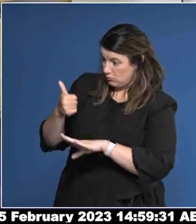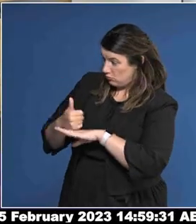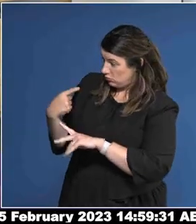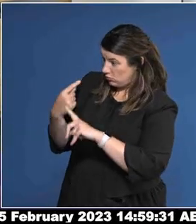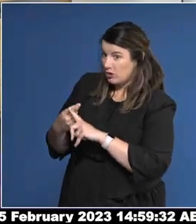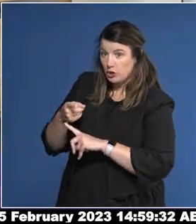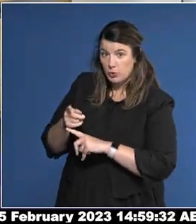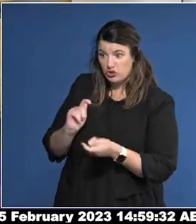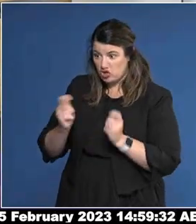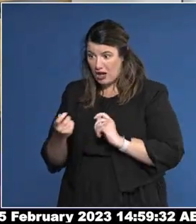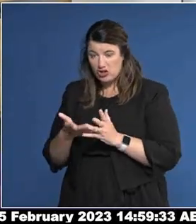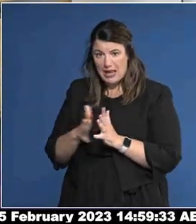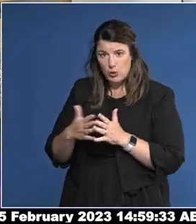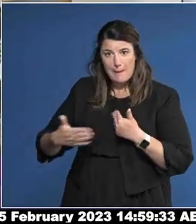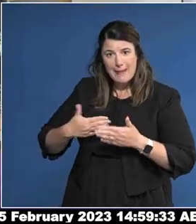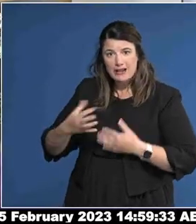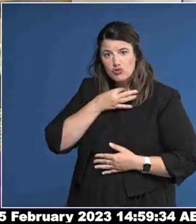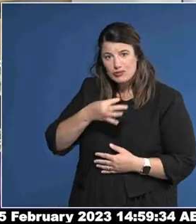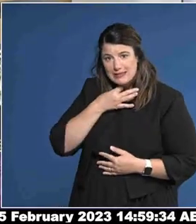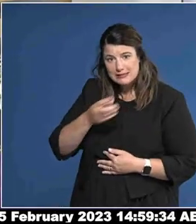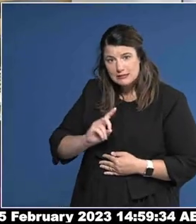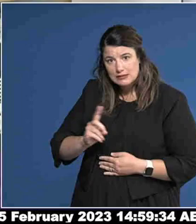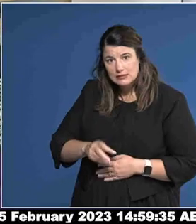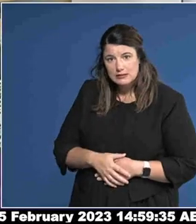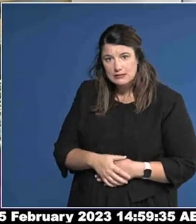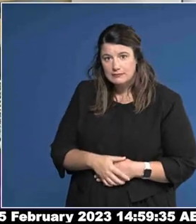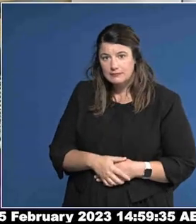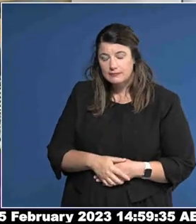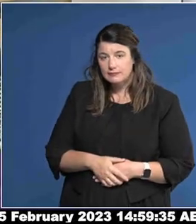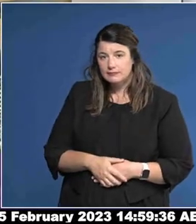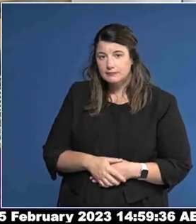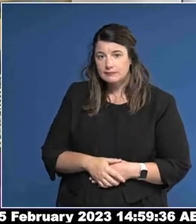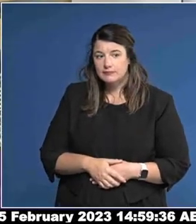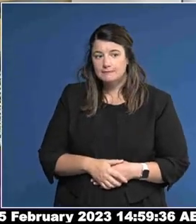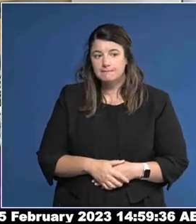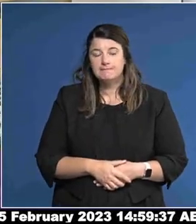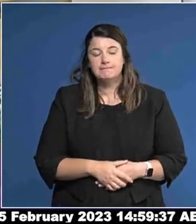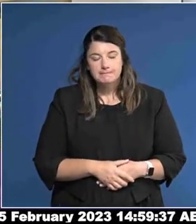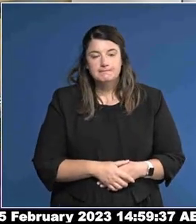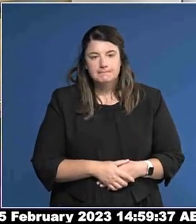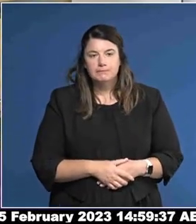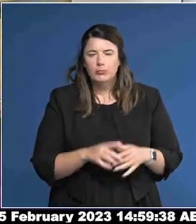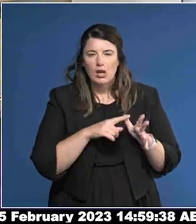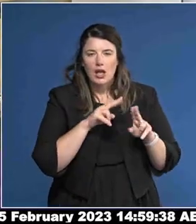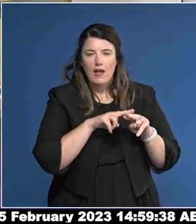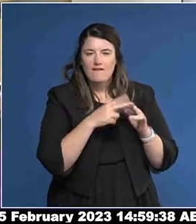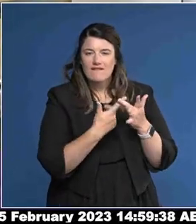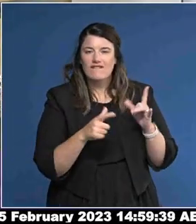Yes, I mean, I - look, I think - I think what it does is probably make organisations more risk averse.